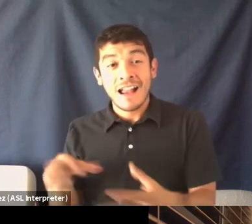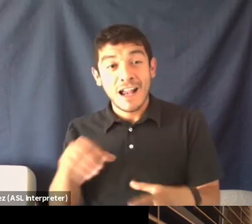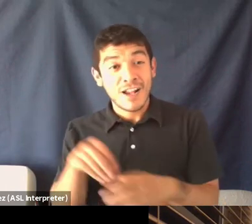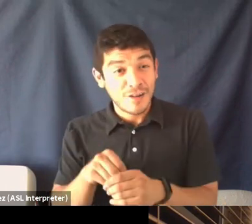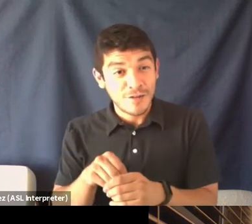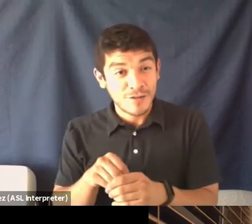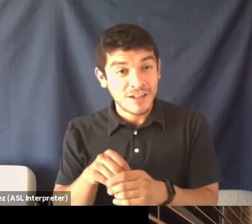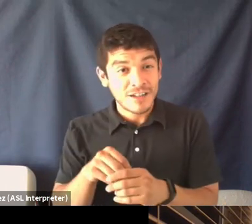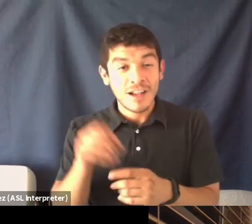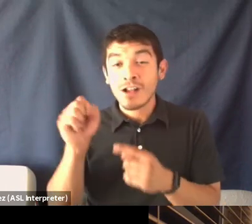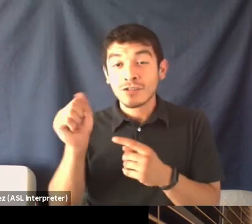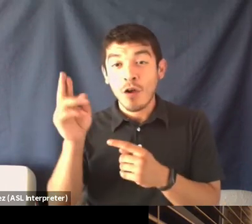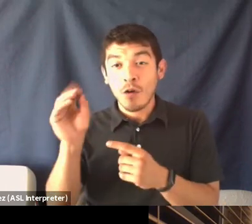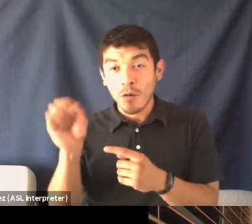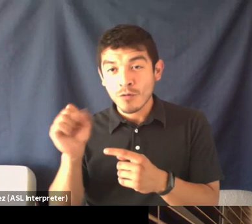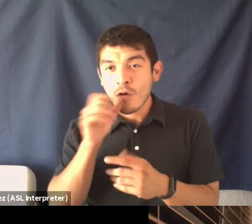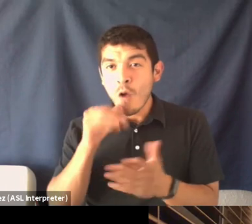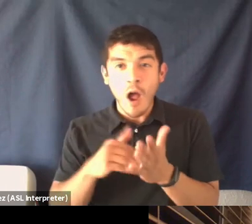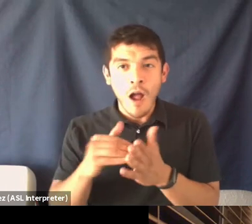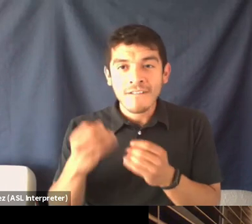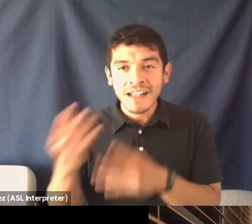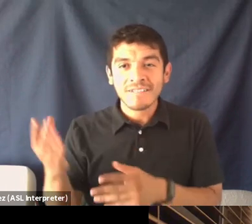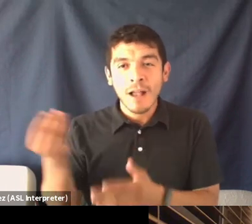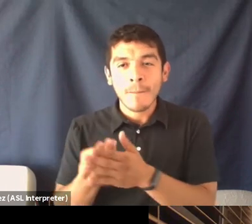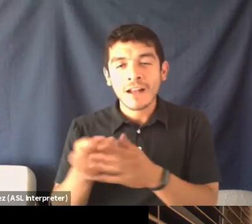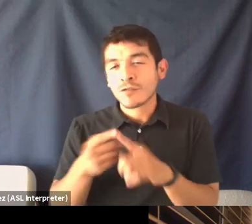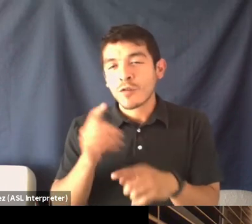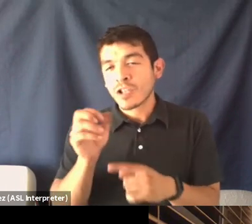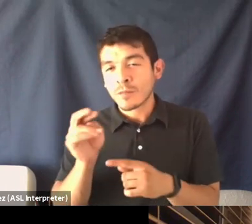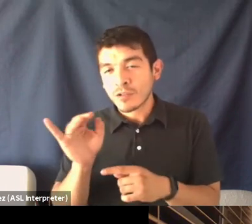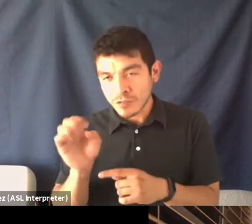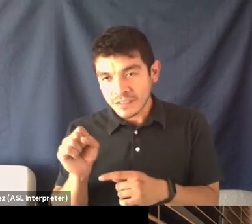Soros, who often gives money to documentaries, but it's a good thing.